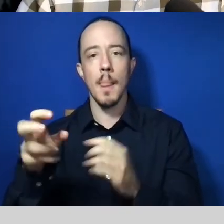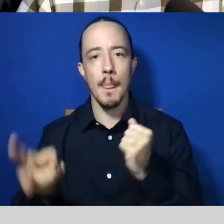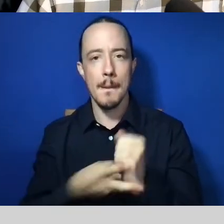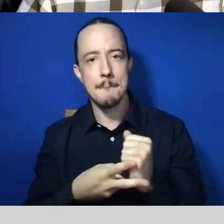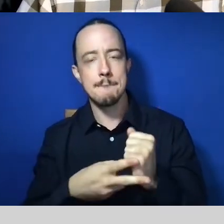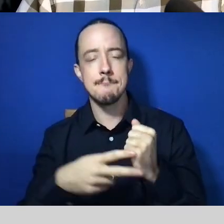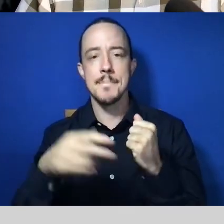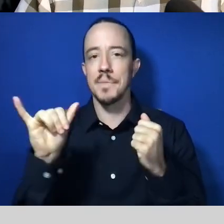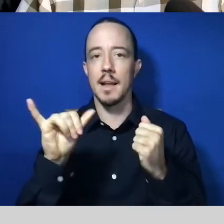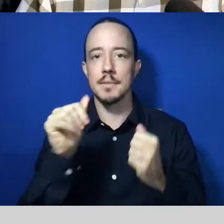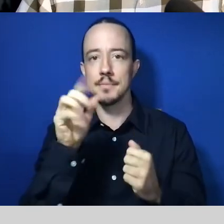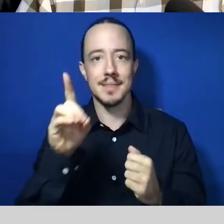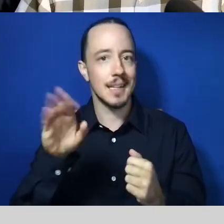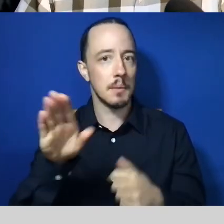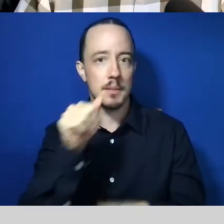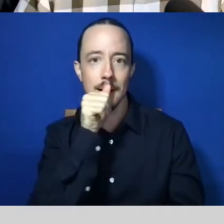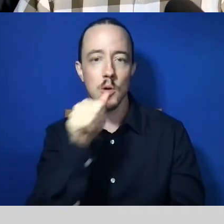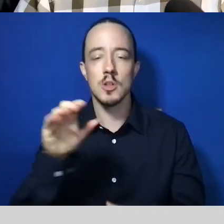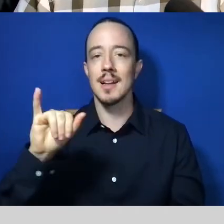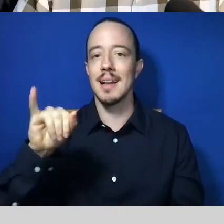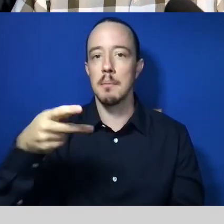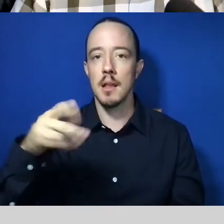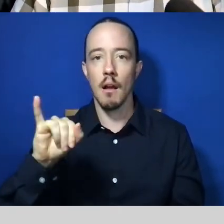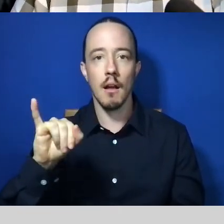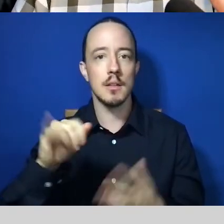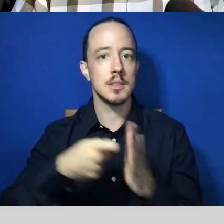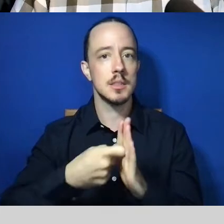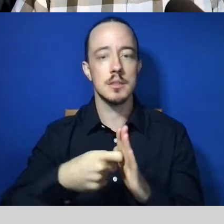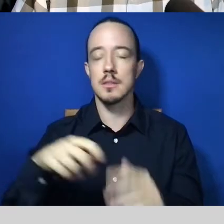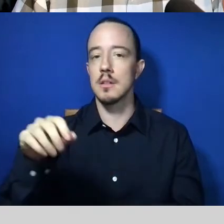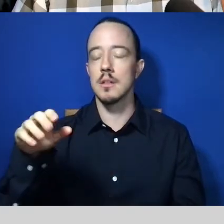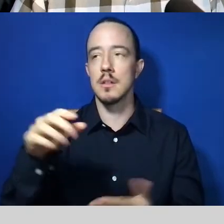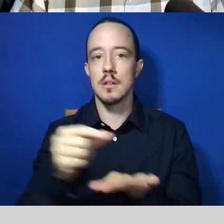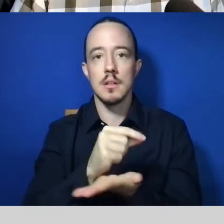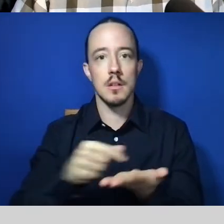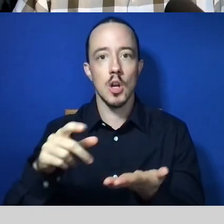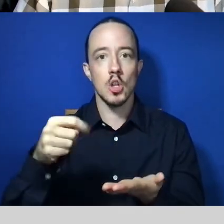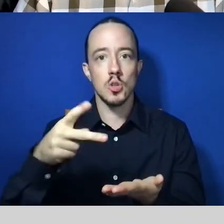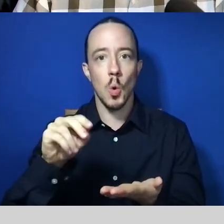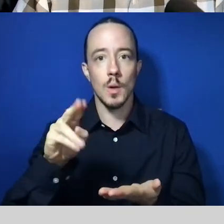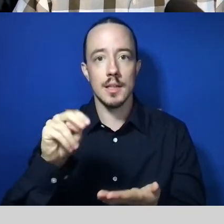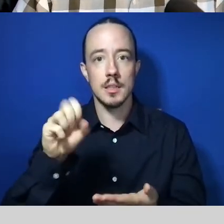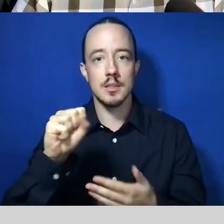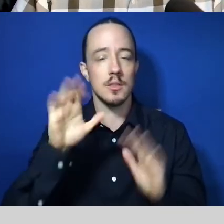API keys and tokens. That's a great place to store those kinds of secrets so that they are not in plain text.